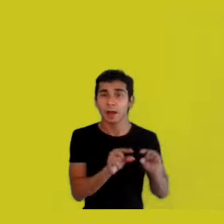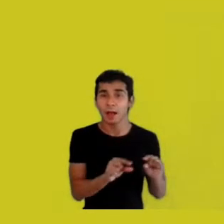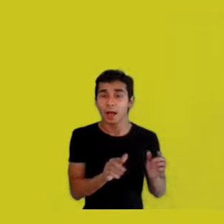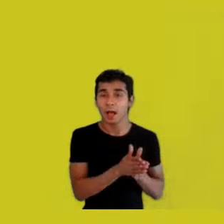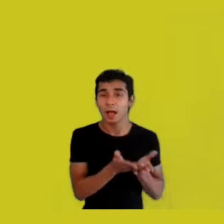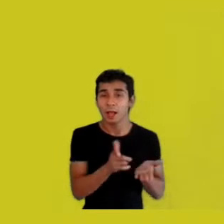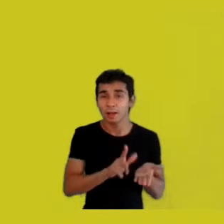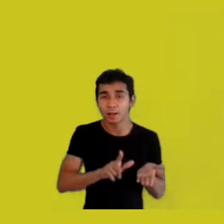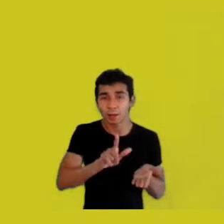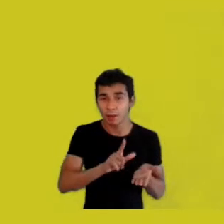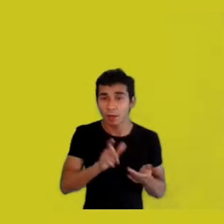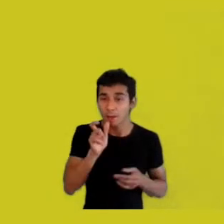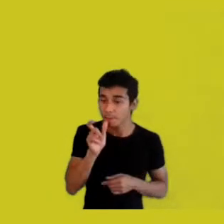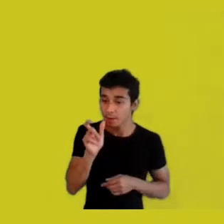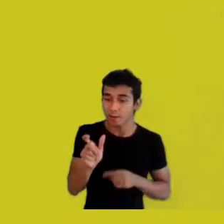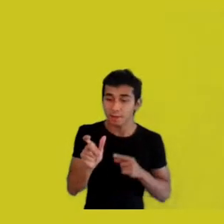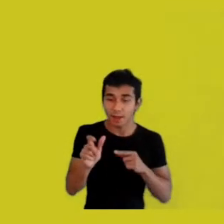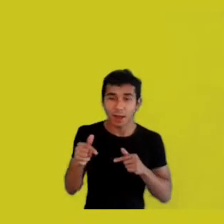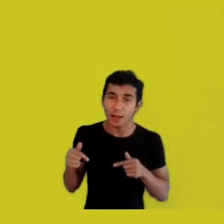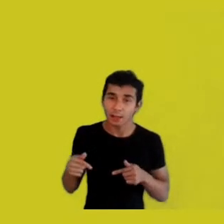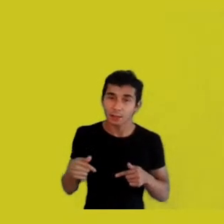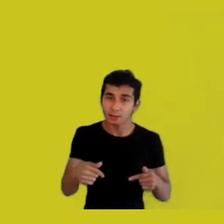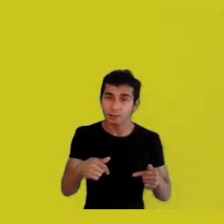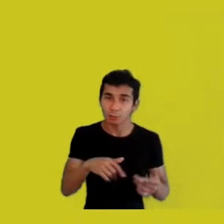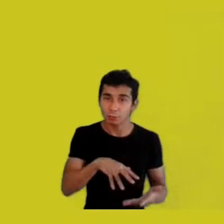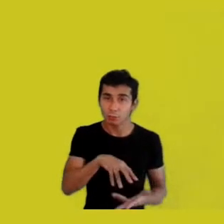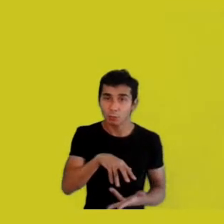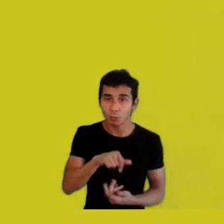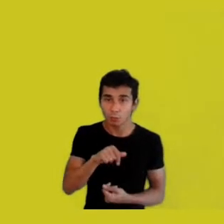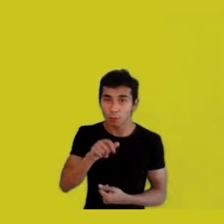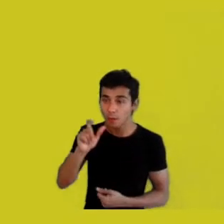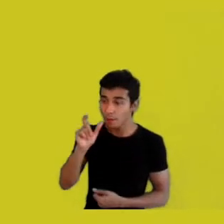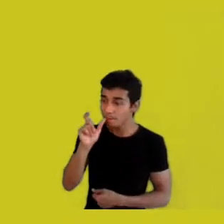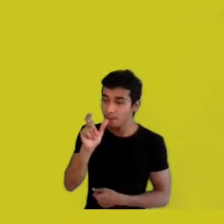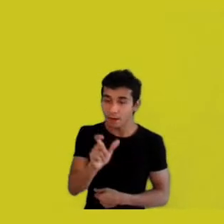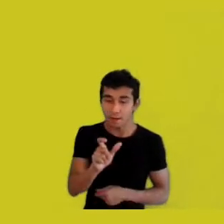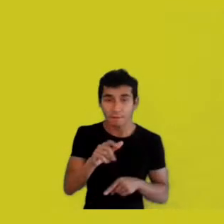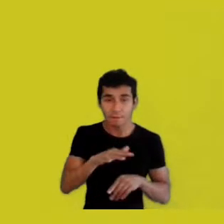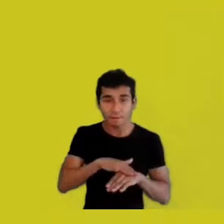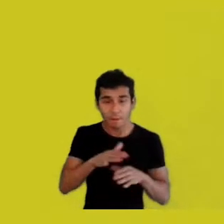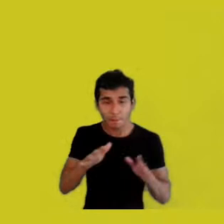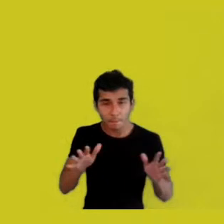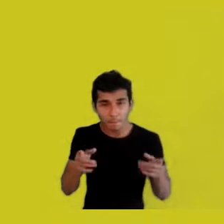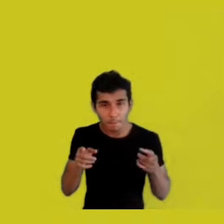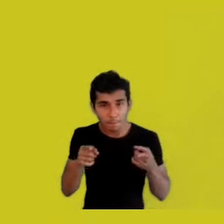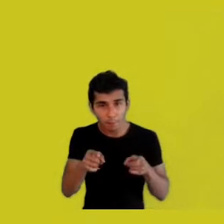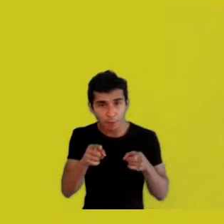related to substances, to bodies, to images and so on.